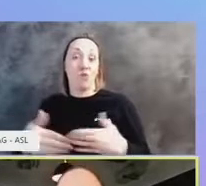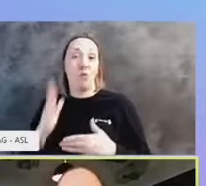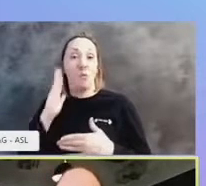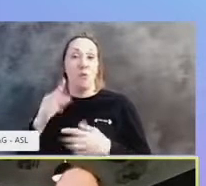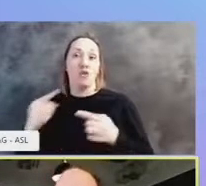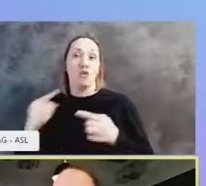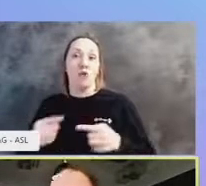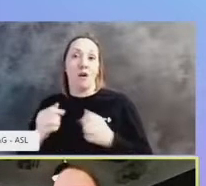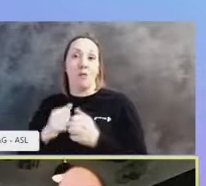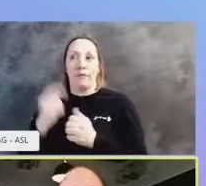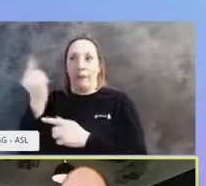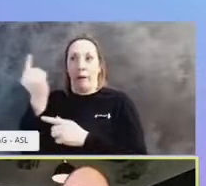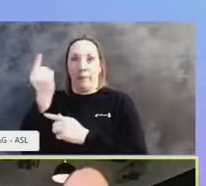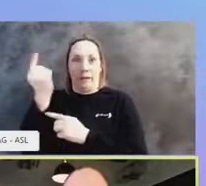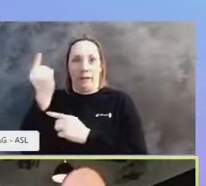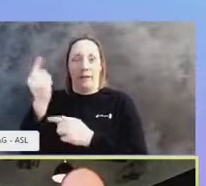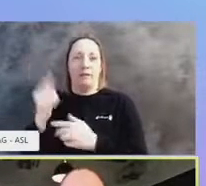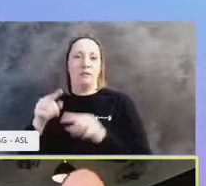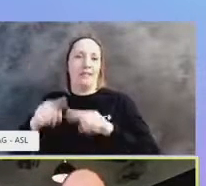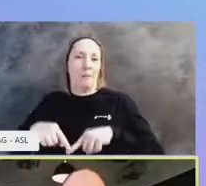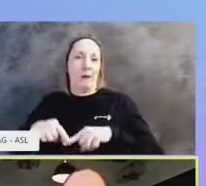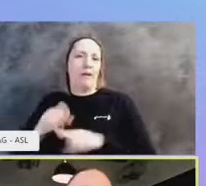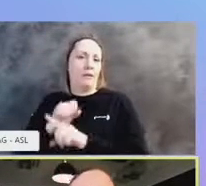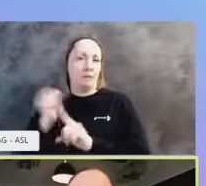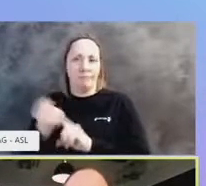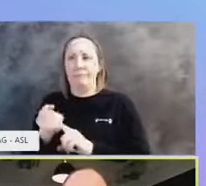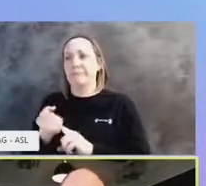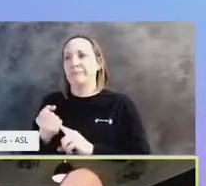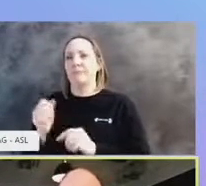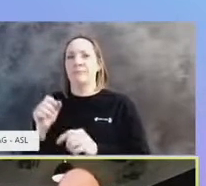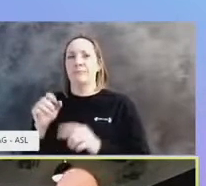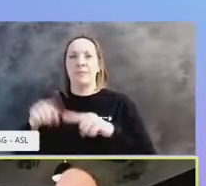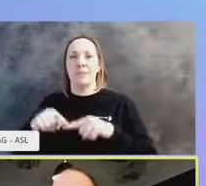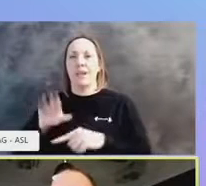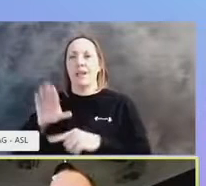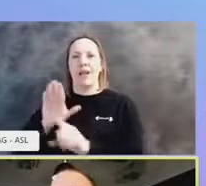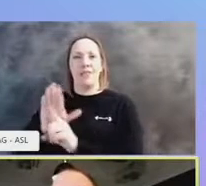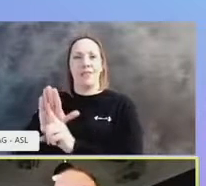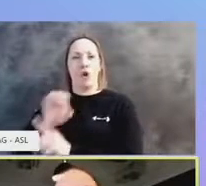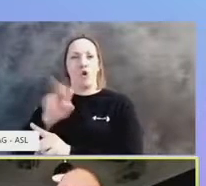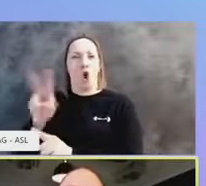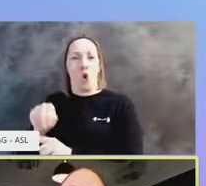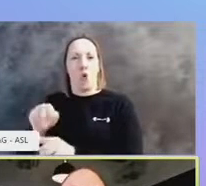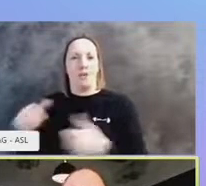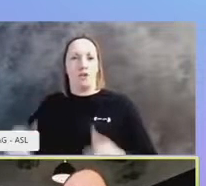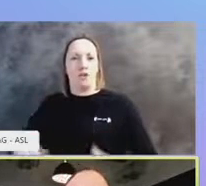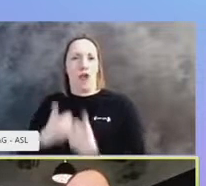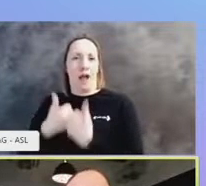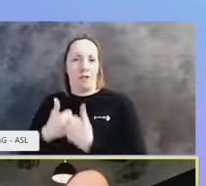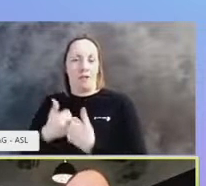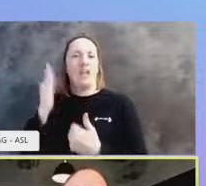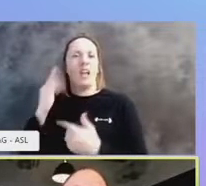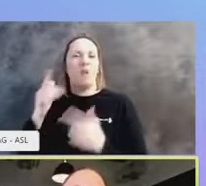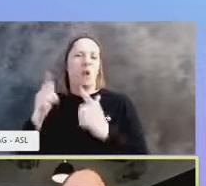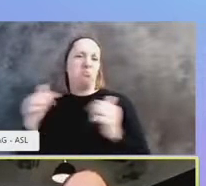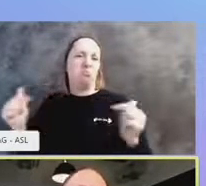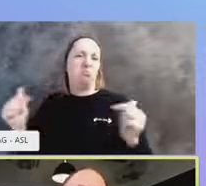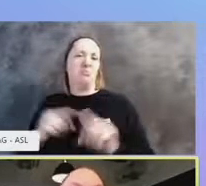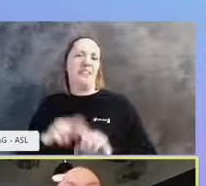room that might have a disability. About half the room, basically, who will struggle with one thing or another, depending on